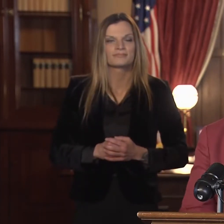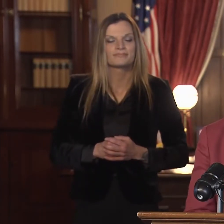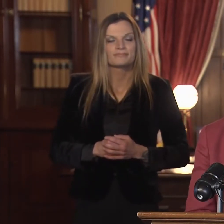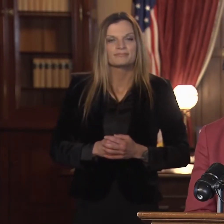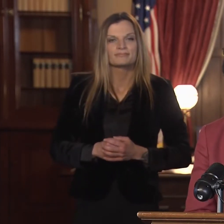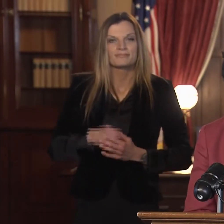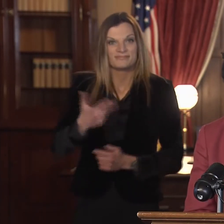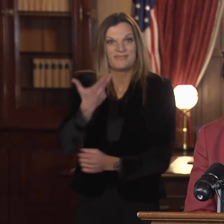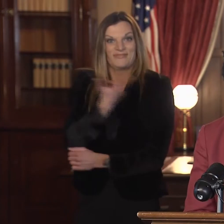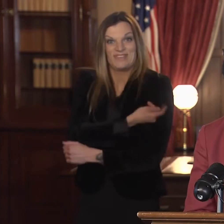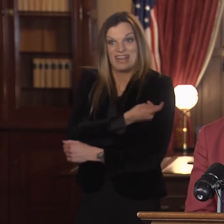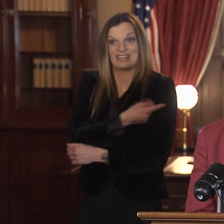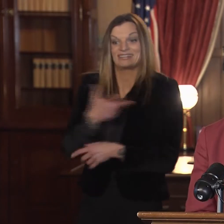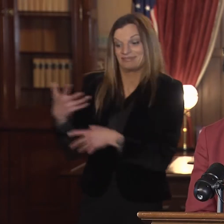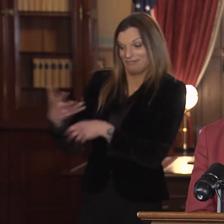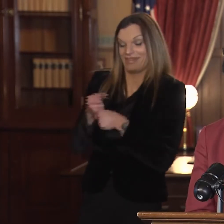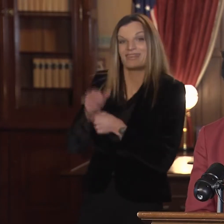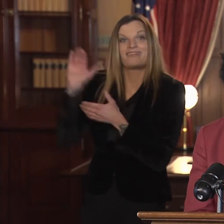WEARING A MASK, WASHING HANDS